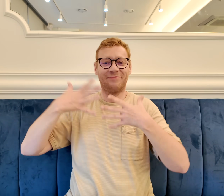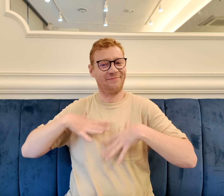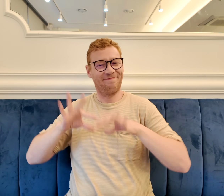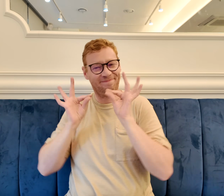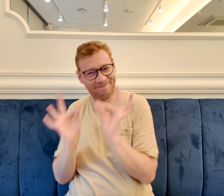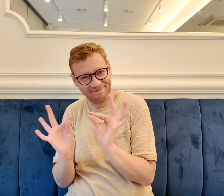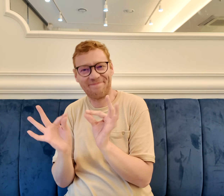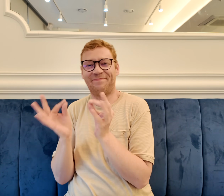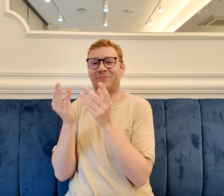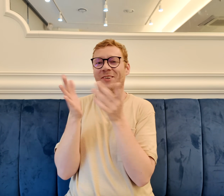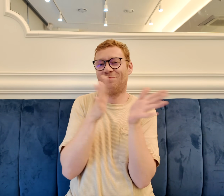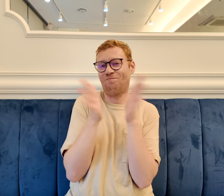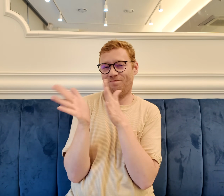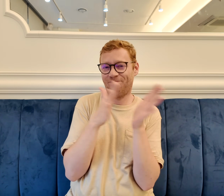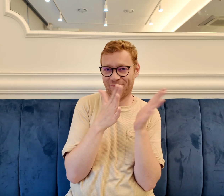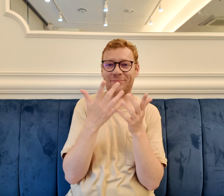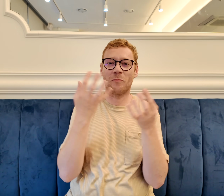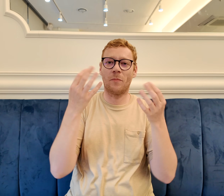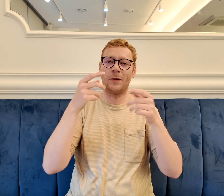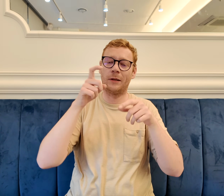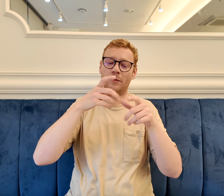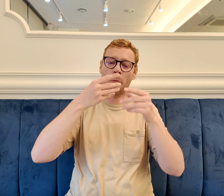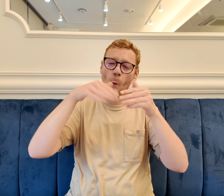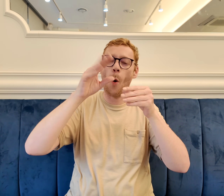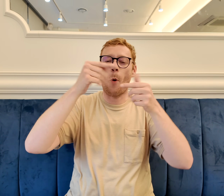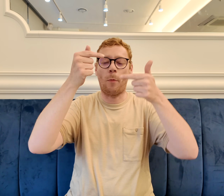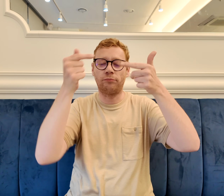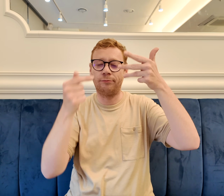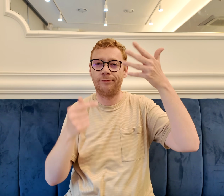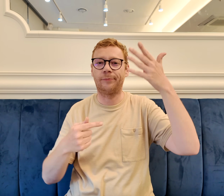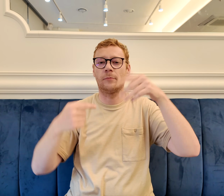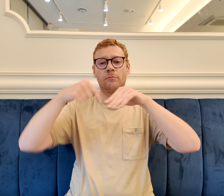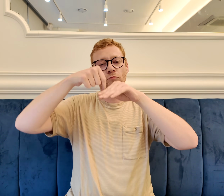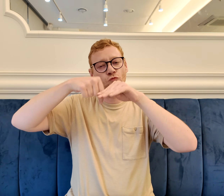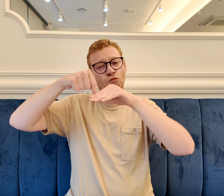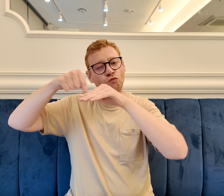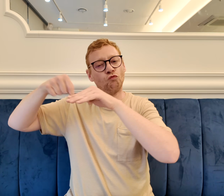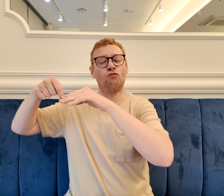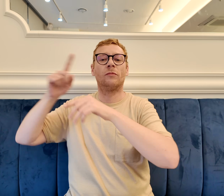I have to pay close attention to every single detail of my outfit. There are so many things to consider when teaching sign language.